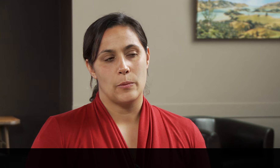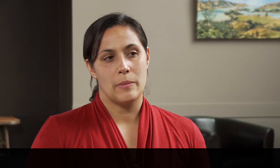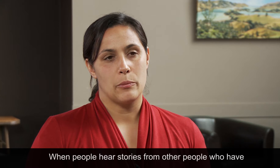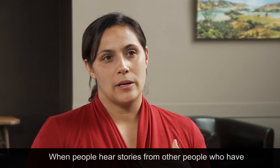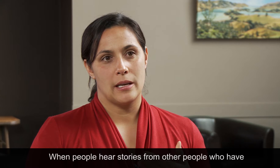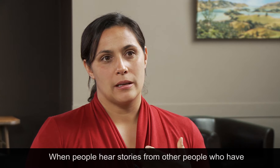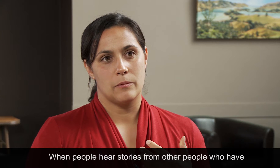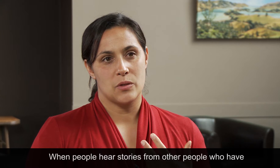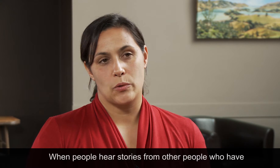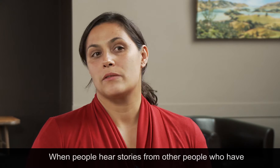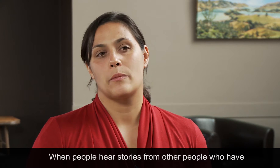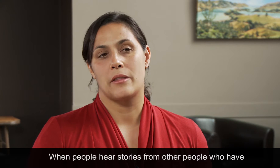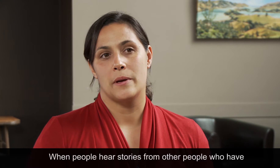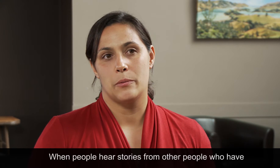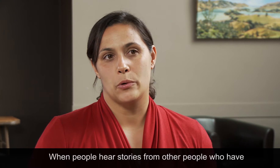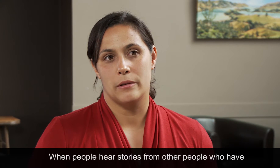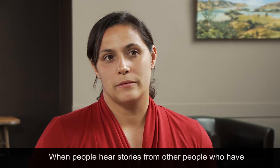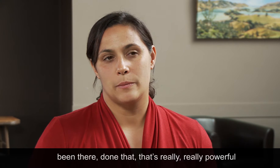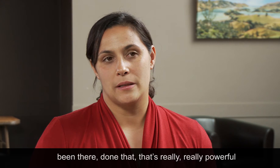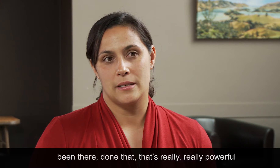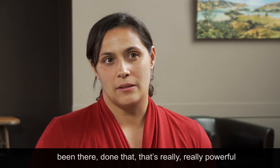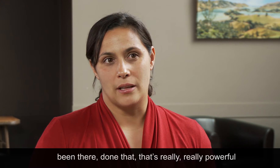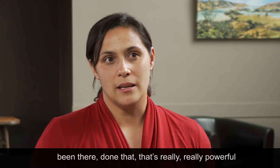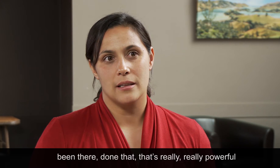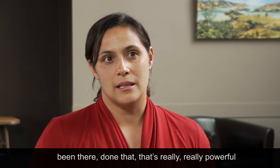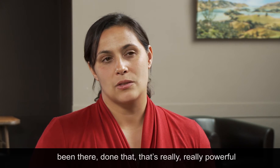Kirsten: When people hear stories from other people who have been there, done that, that’s